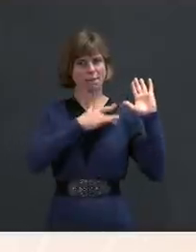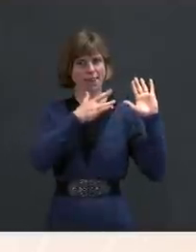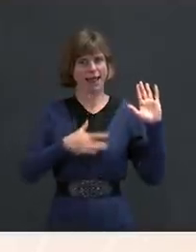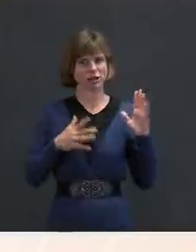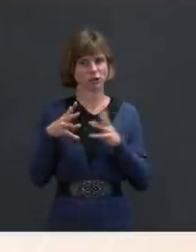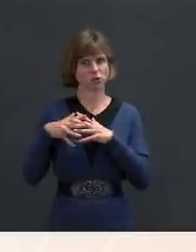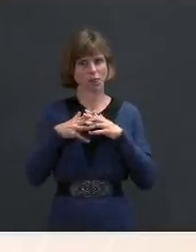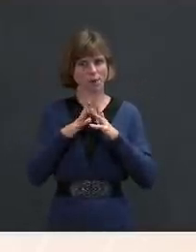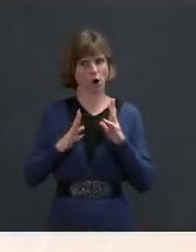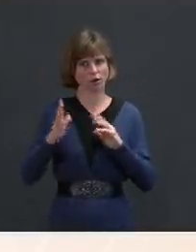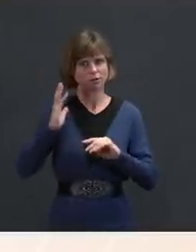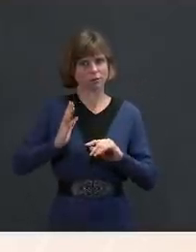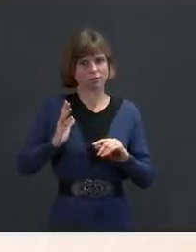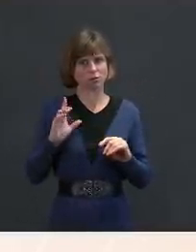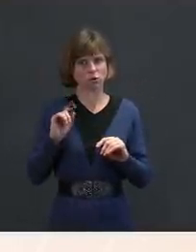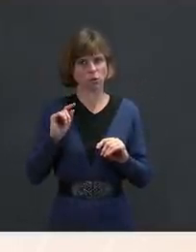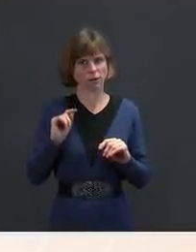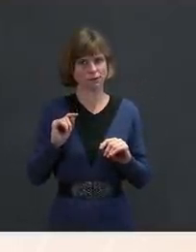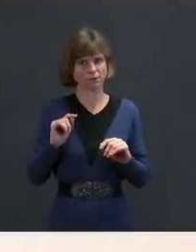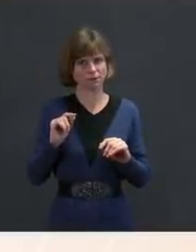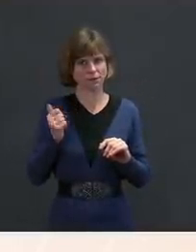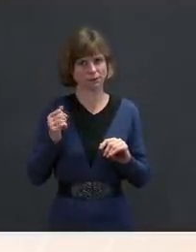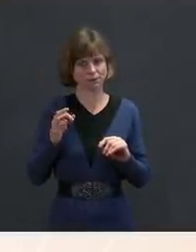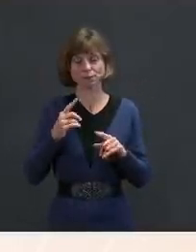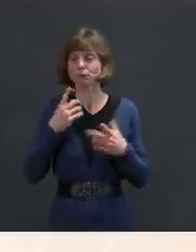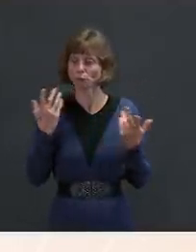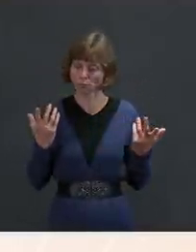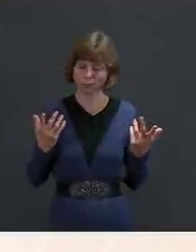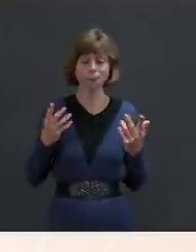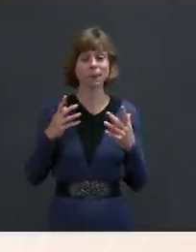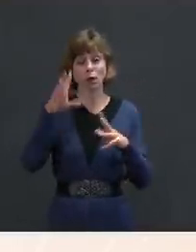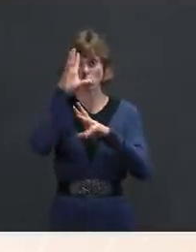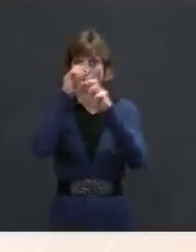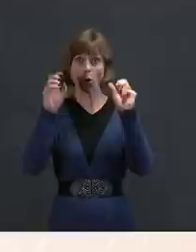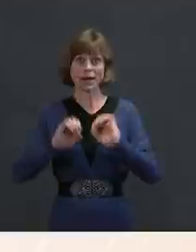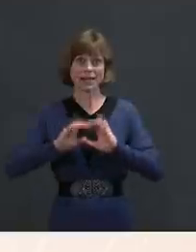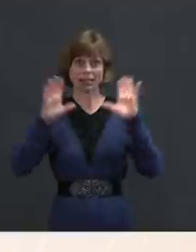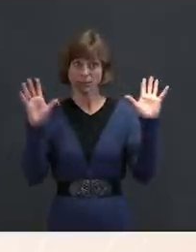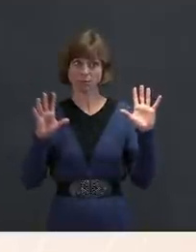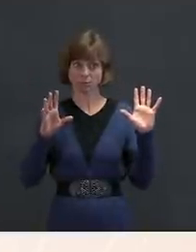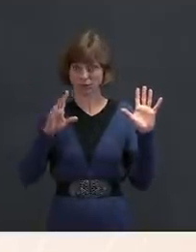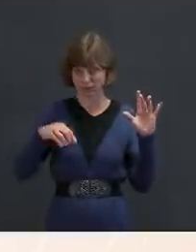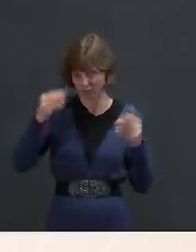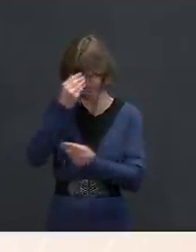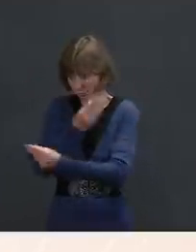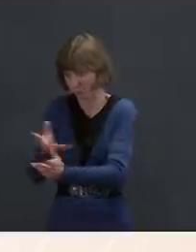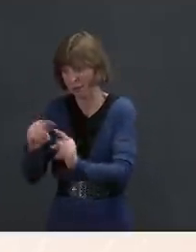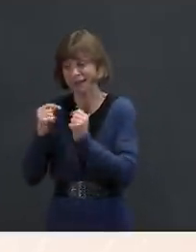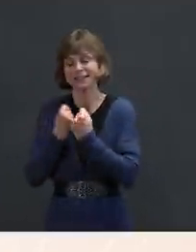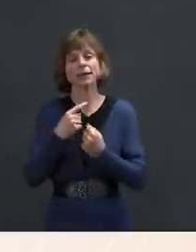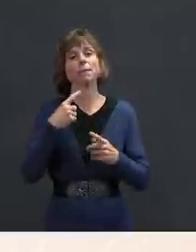Ms. Psaki: Well, first, the President has been clear to his team, and he has been clear publicly, that the relationship is not going to look like